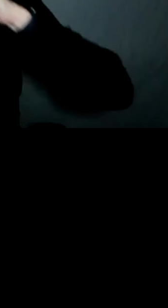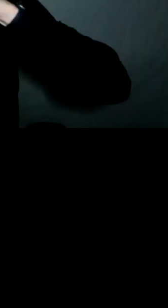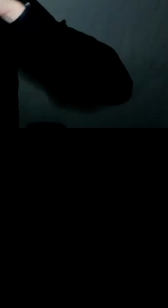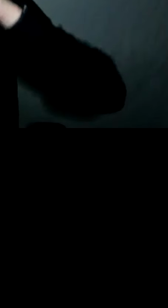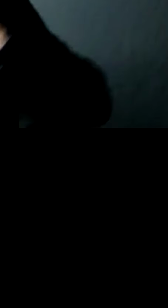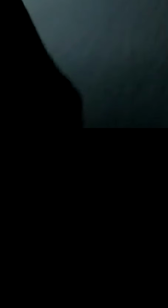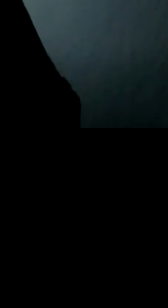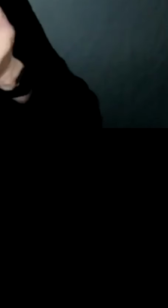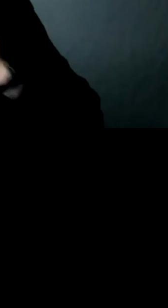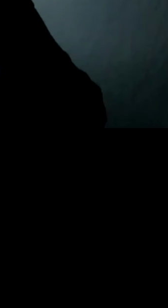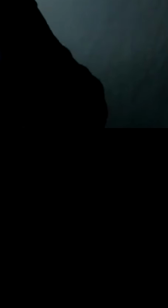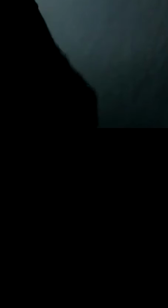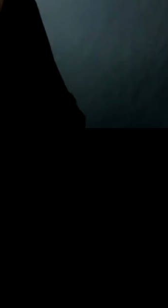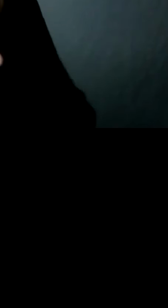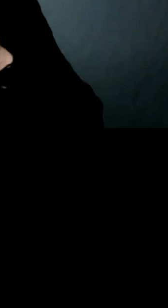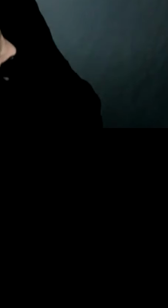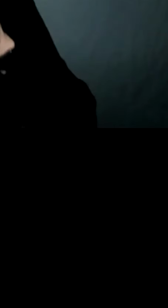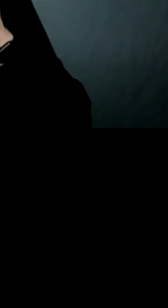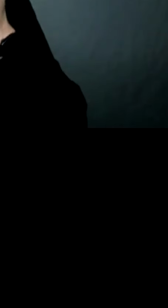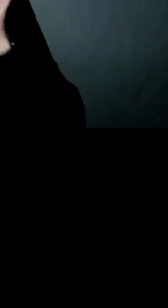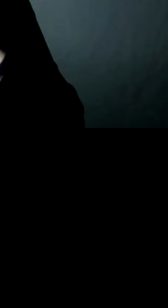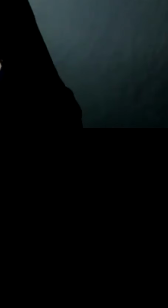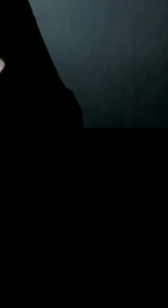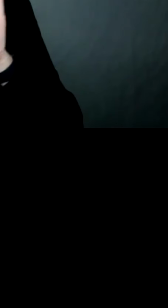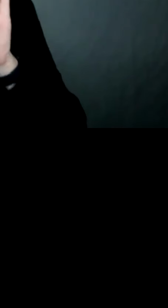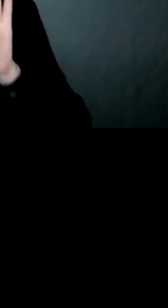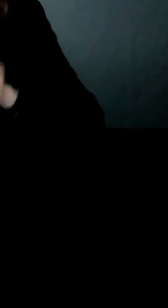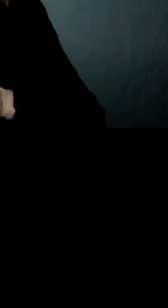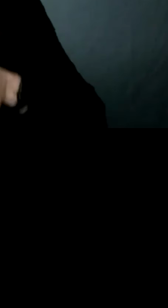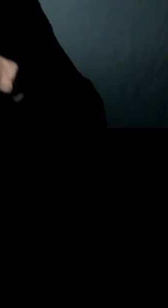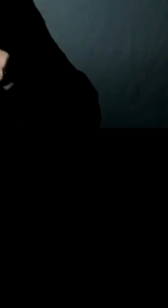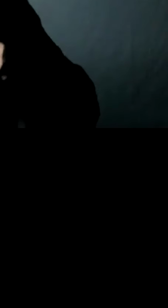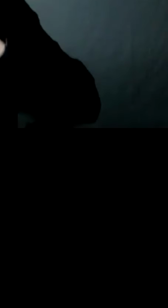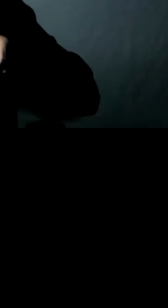you still need to follow all of those protocols. Wear a